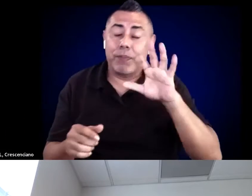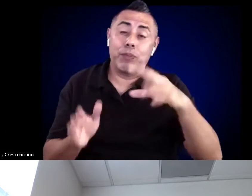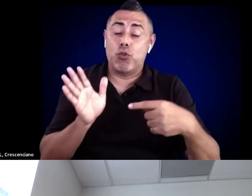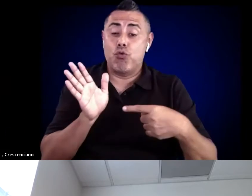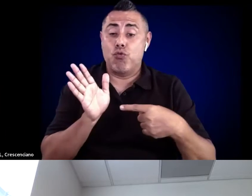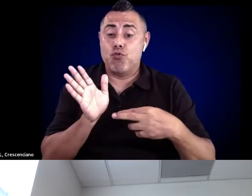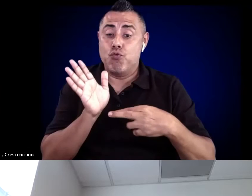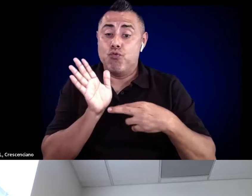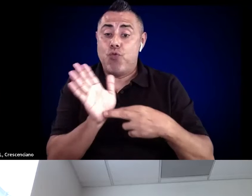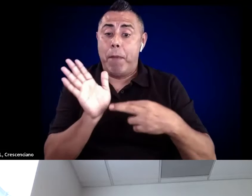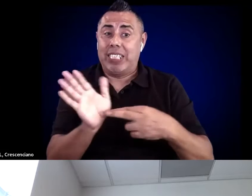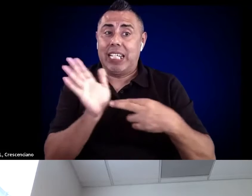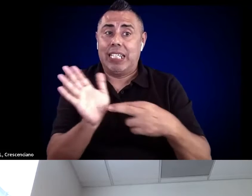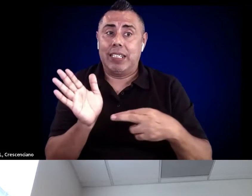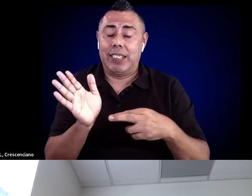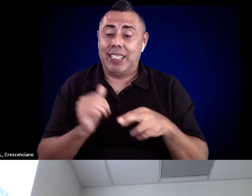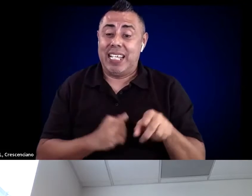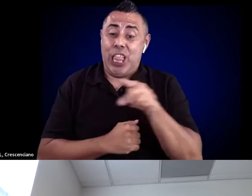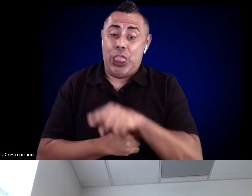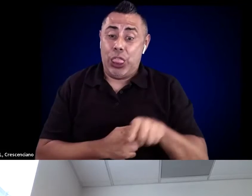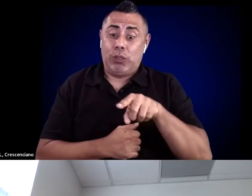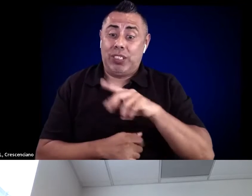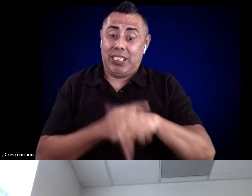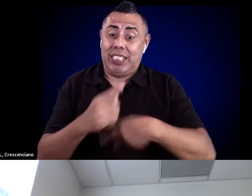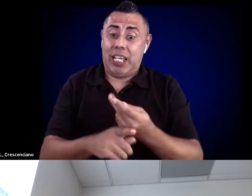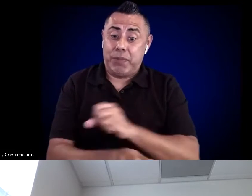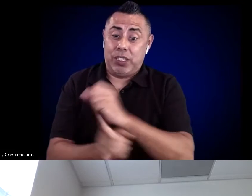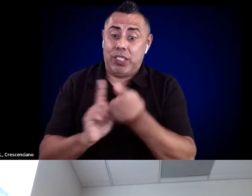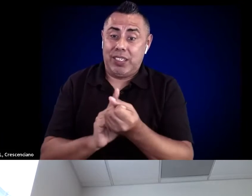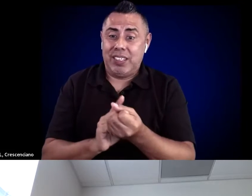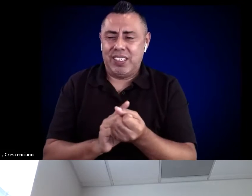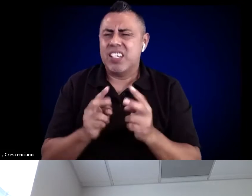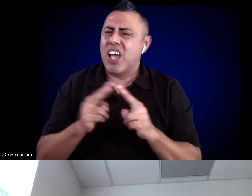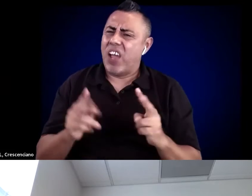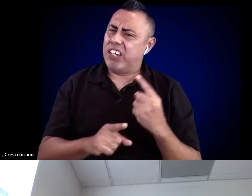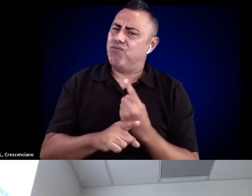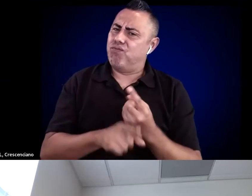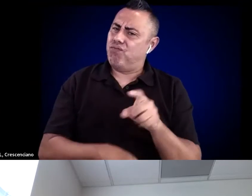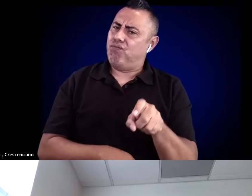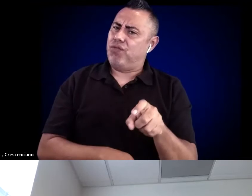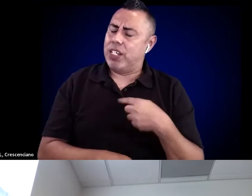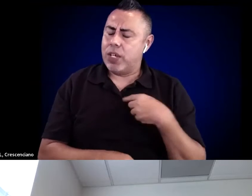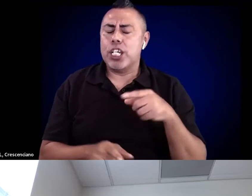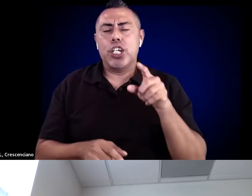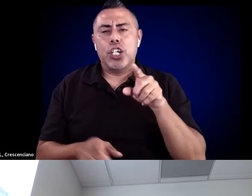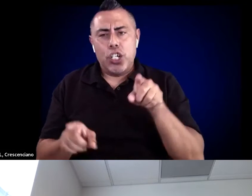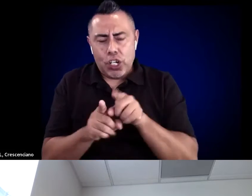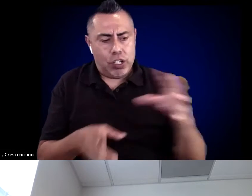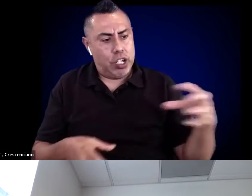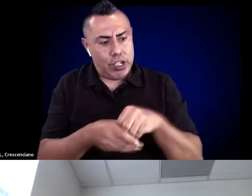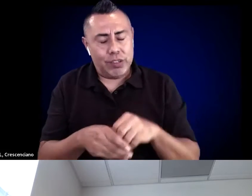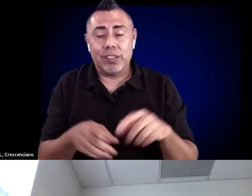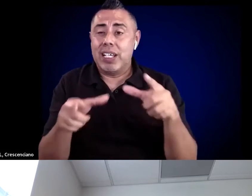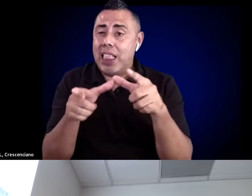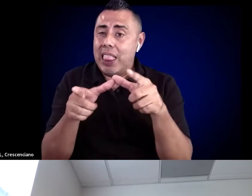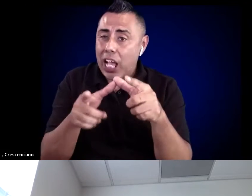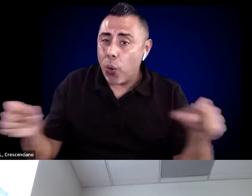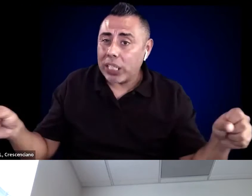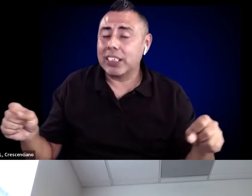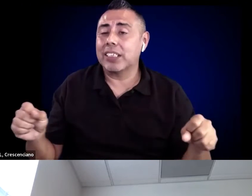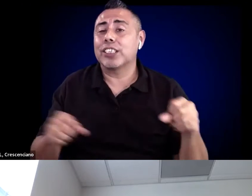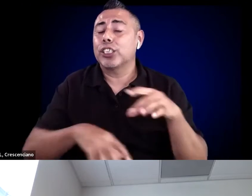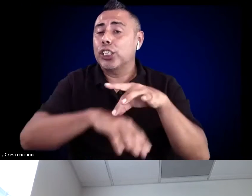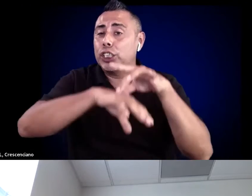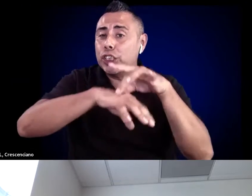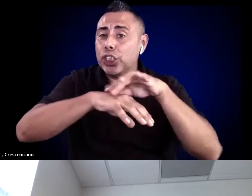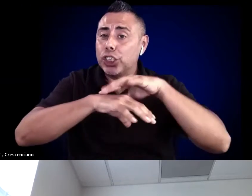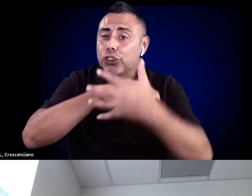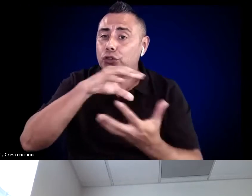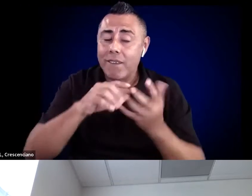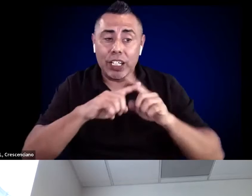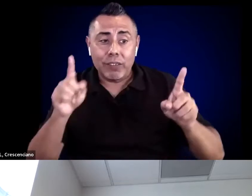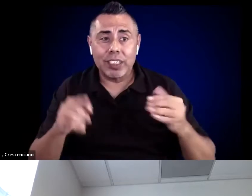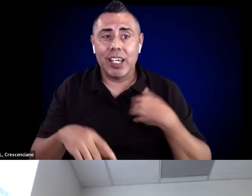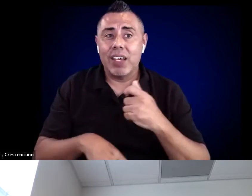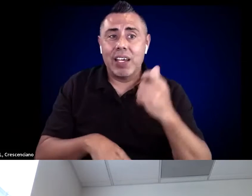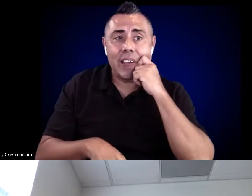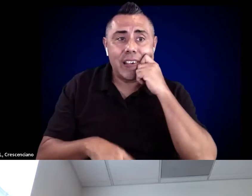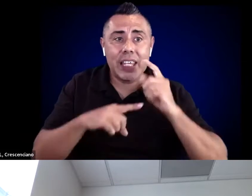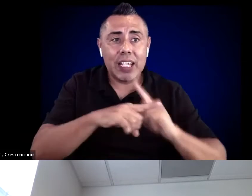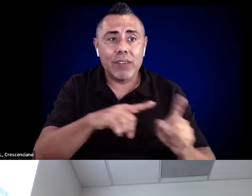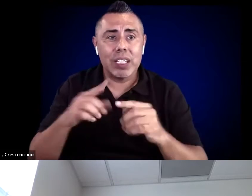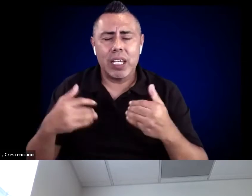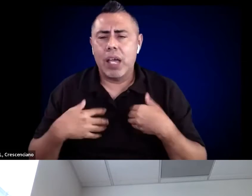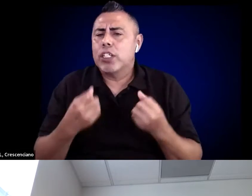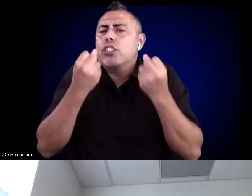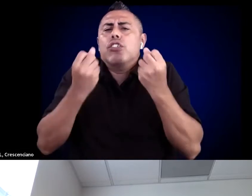Ranya Virk: these types of scenarios are is also really um prudent, and we need to both. Um include, you know, linguistic university um, Geographic diversity ethnicity. There's so many things to think about in order to be inclusive to everyone.